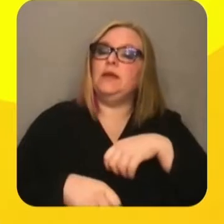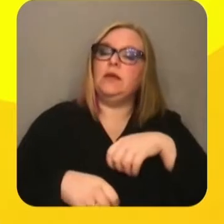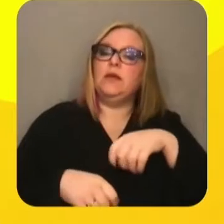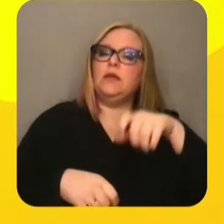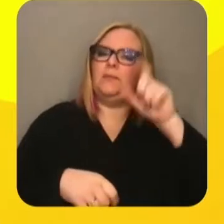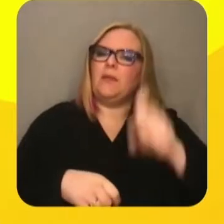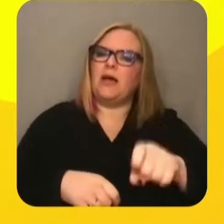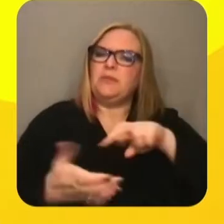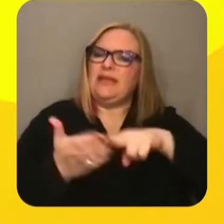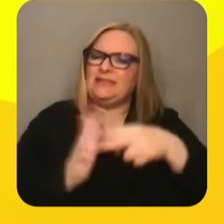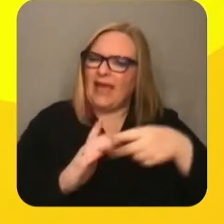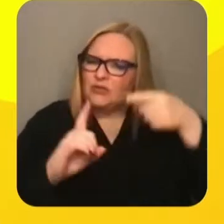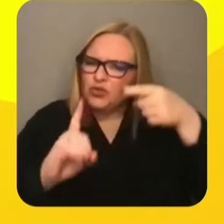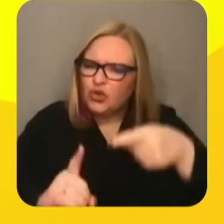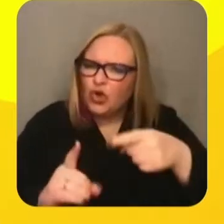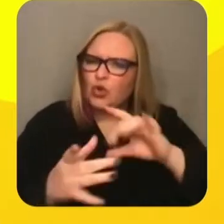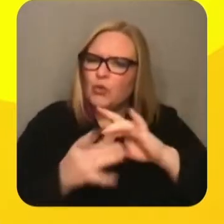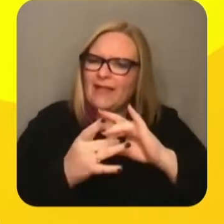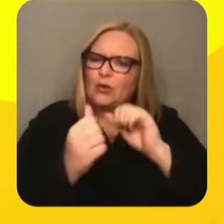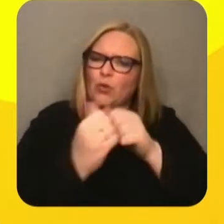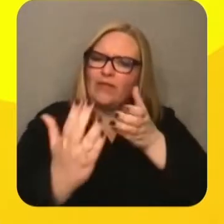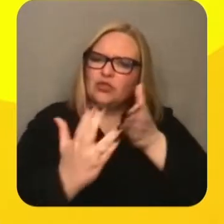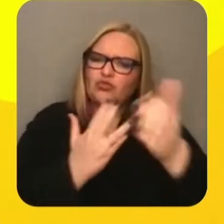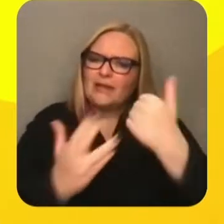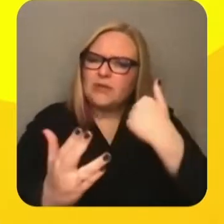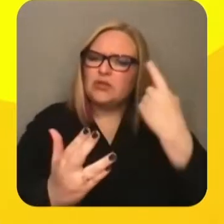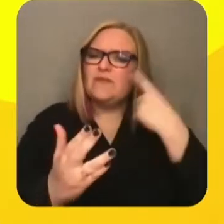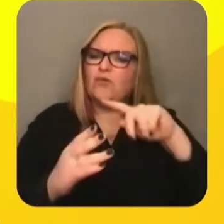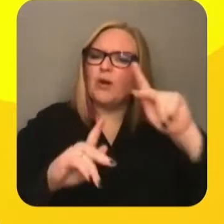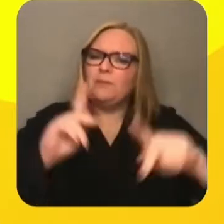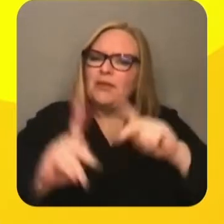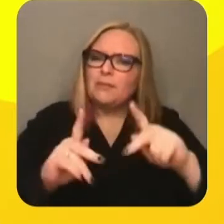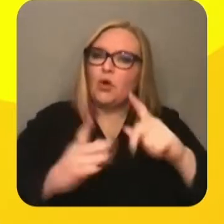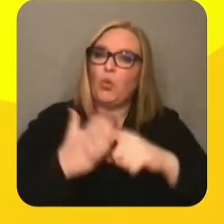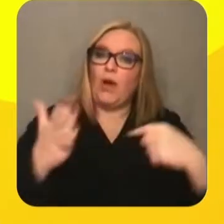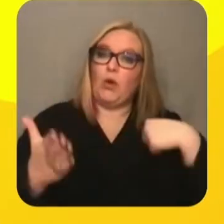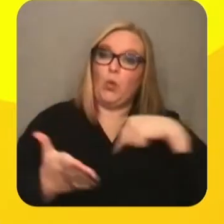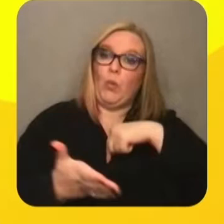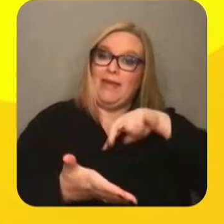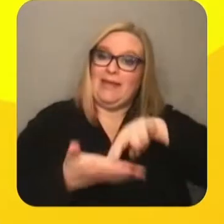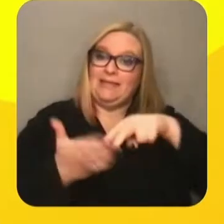about the transparency to the people of what we intend to do with it. Because when you collect it,